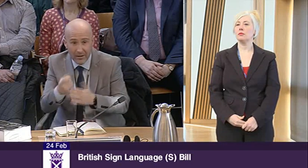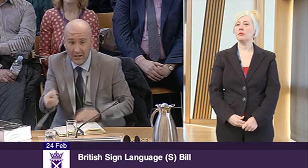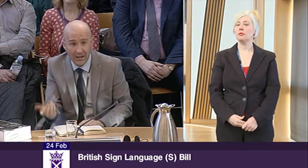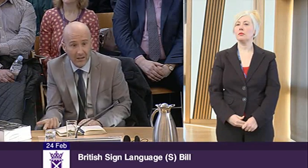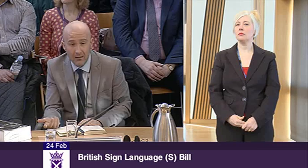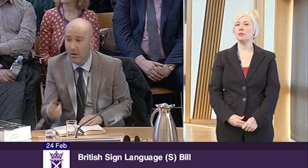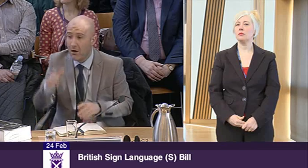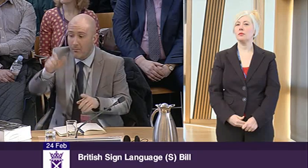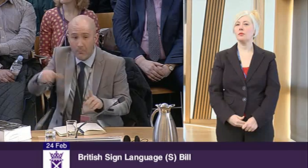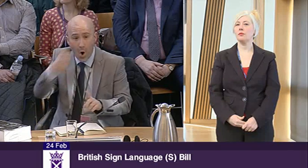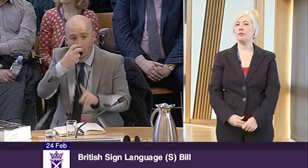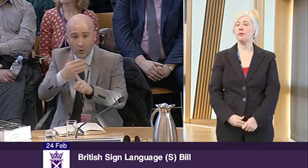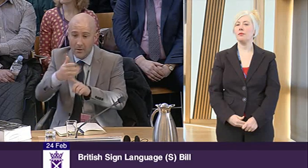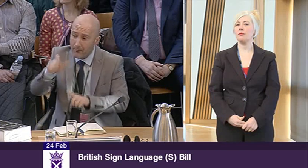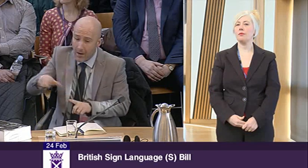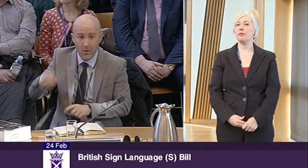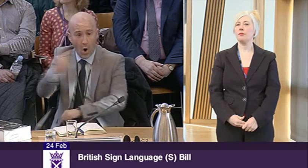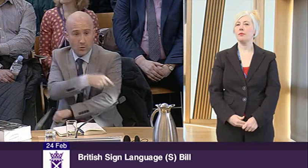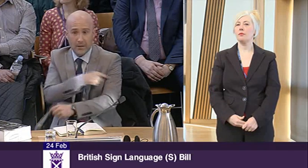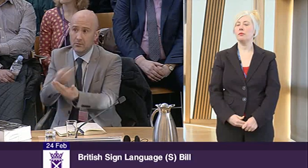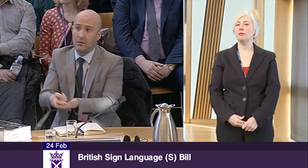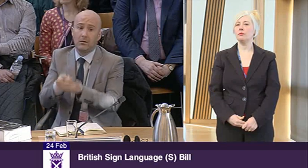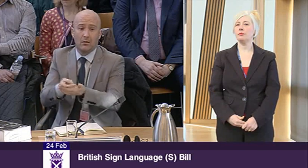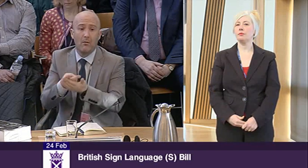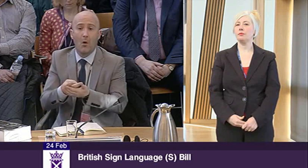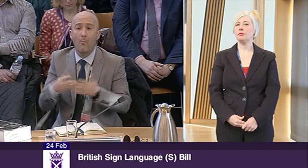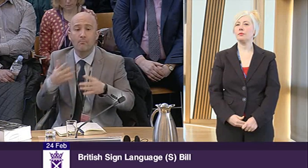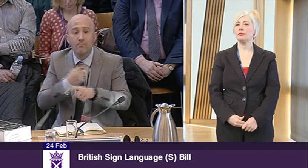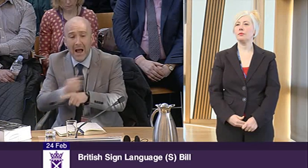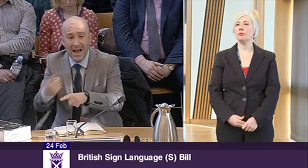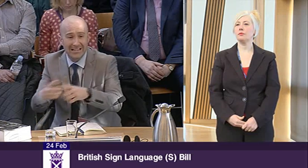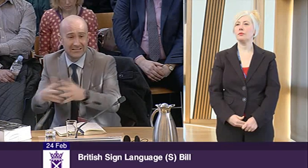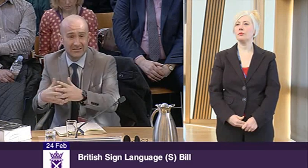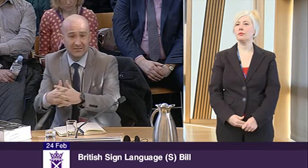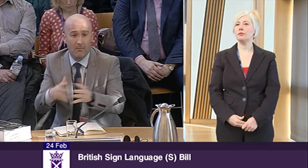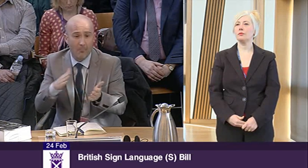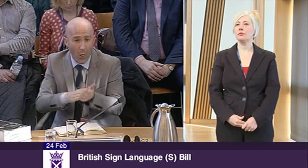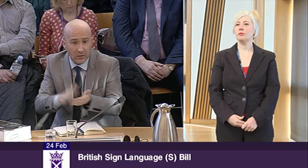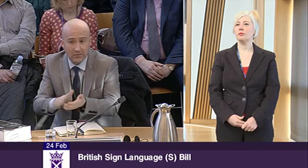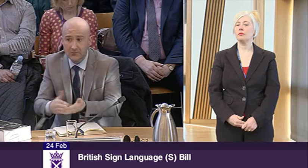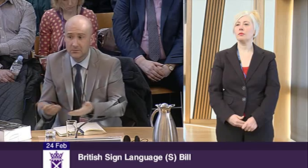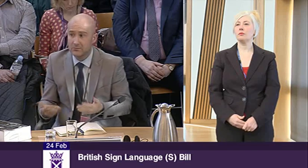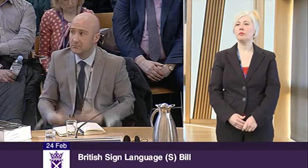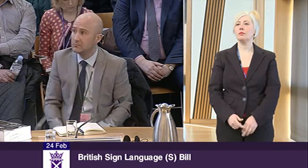I see horror stories occurring with deaf people every day. People are going into hospital